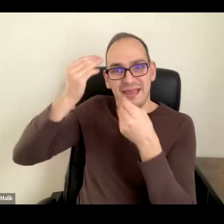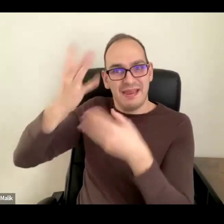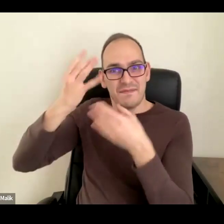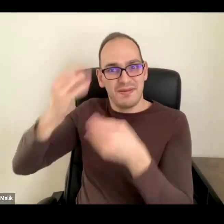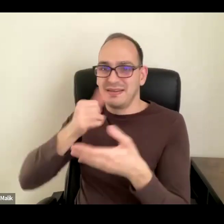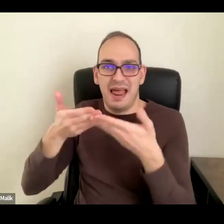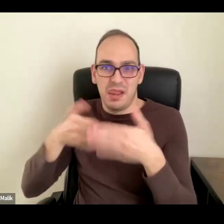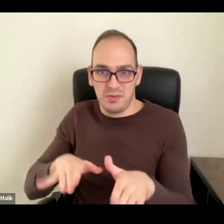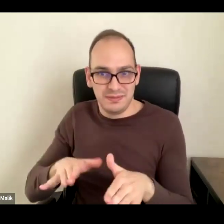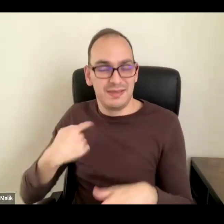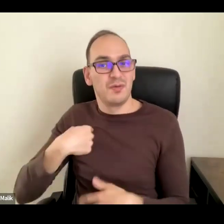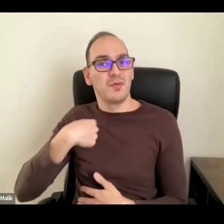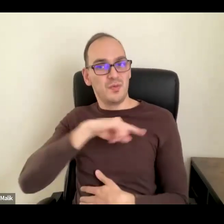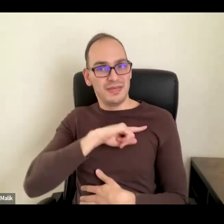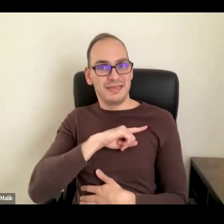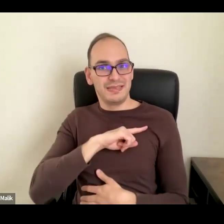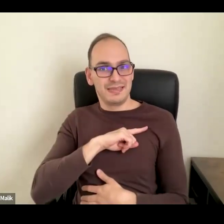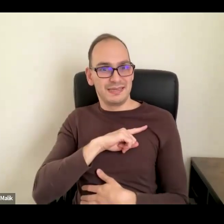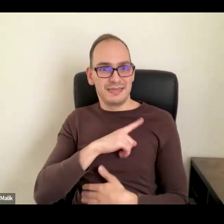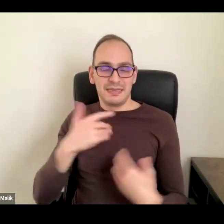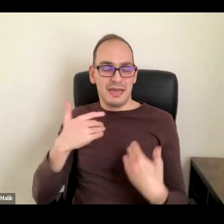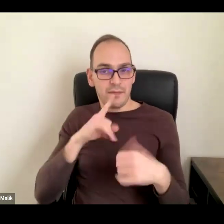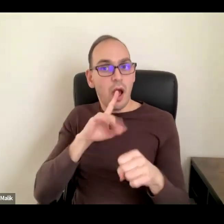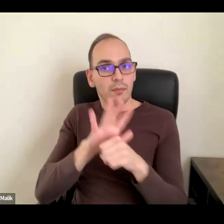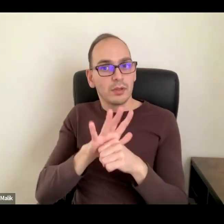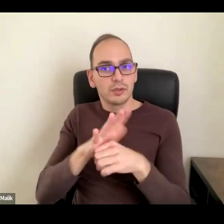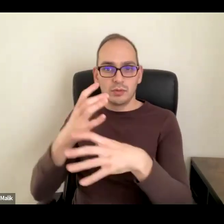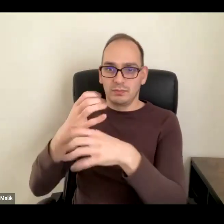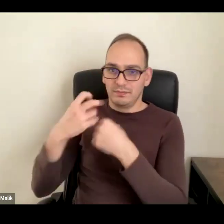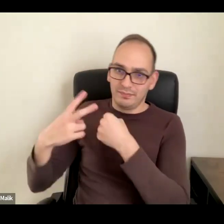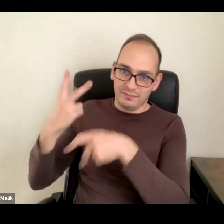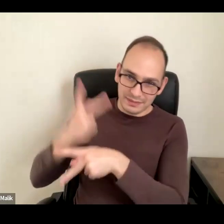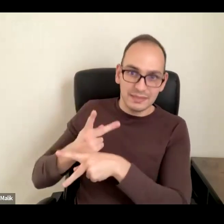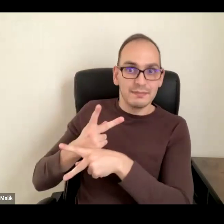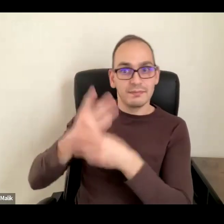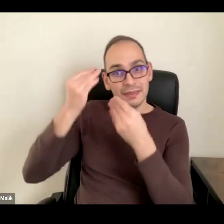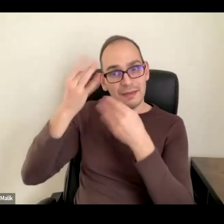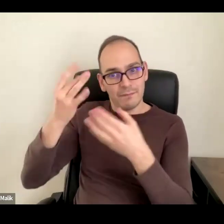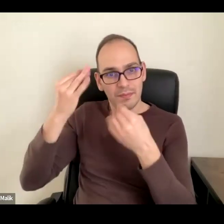because while we have an obligation to retain this information and we have an obligation,